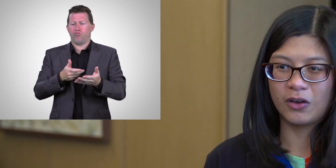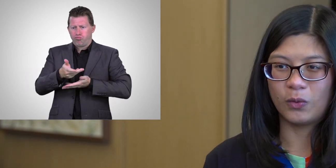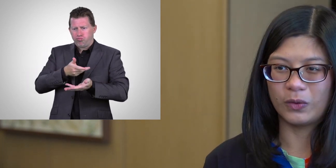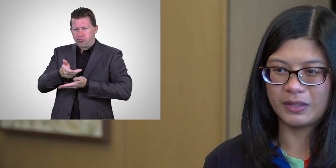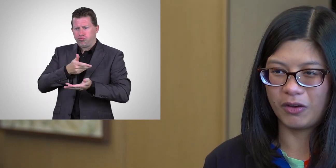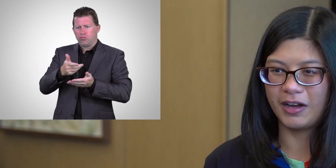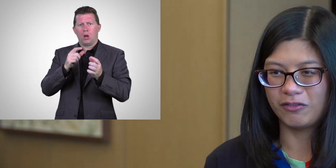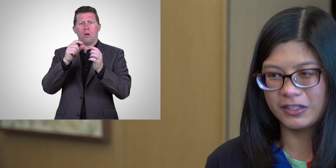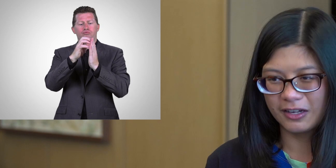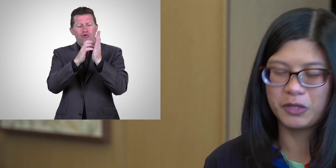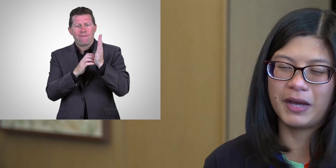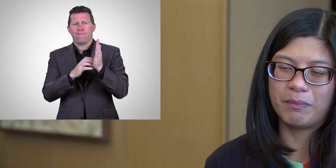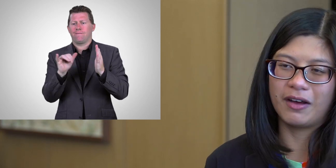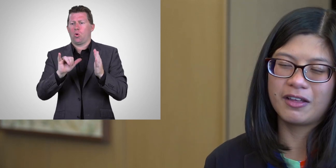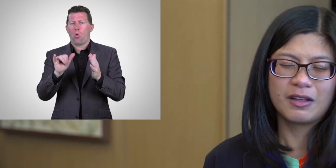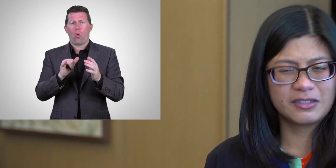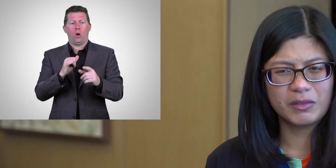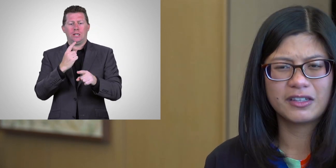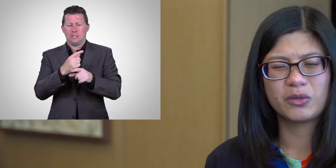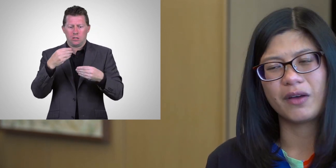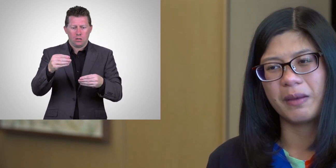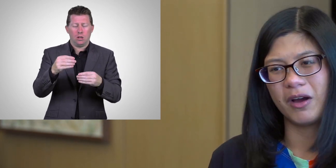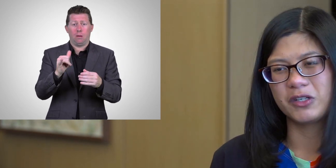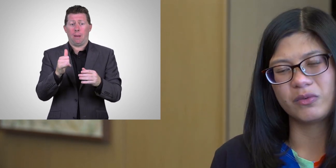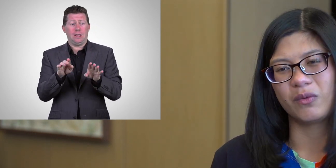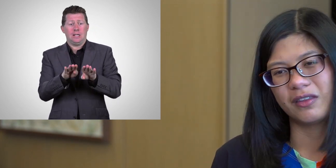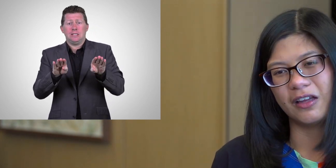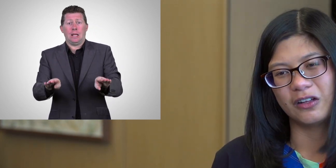or some kind of discussion paper similar to what they might be doing with their